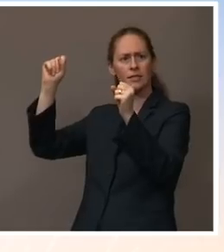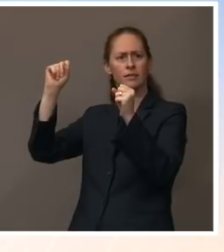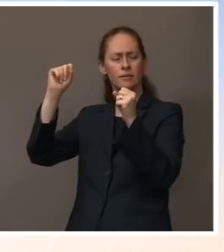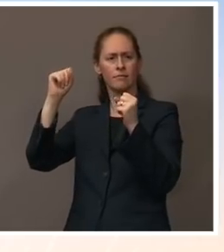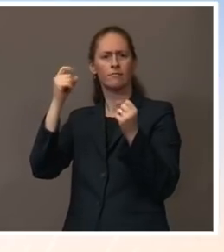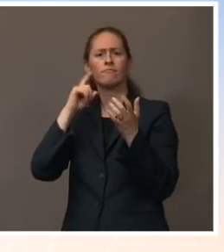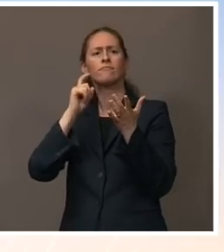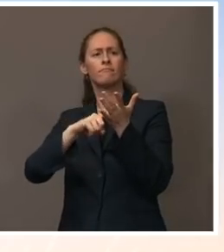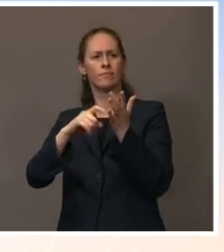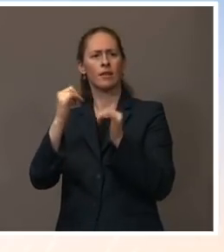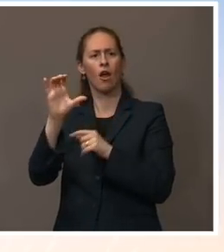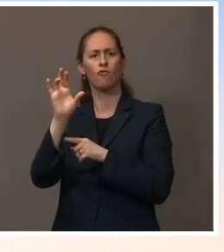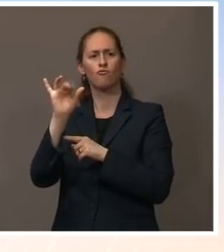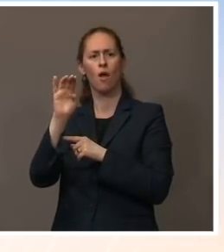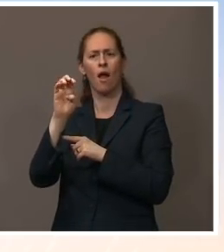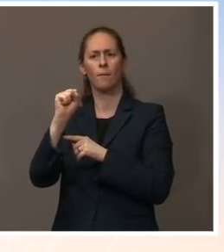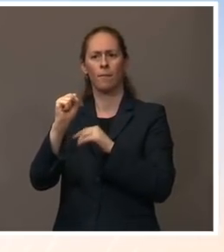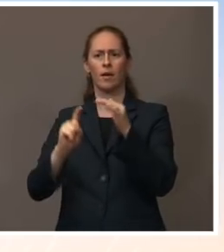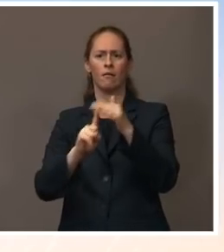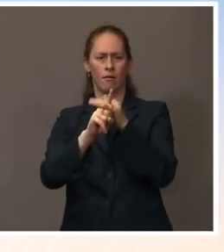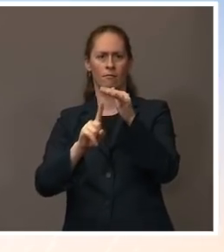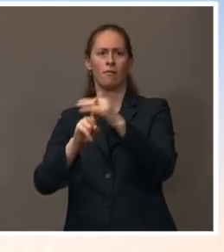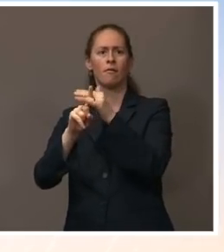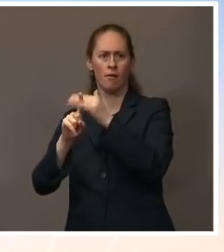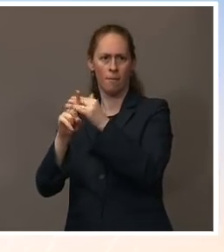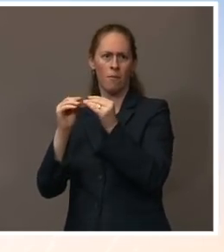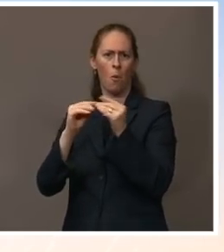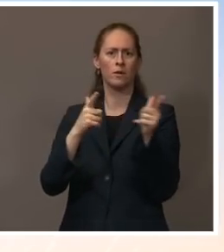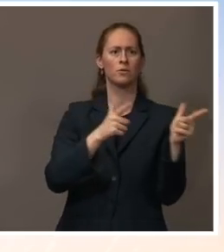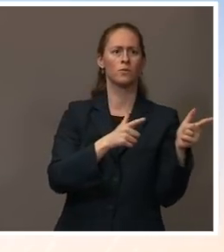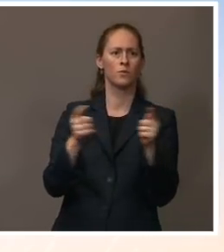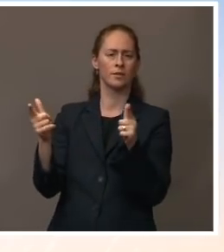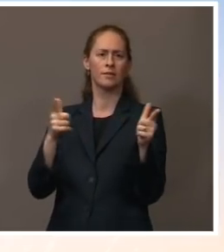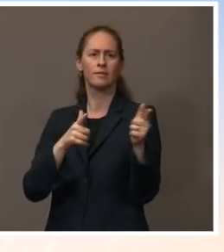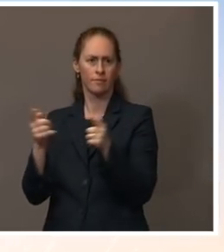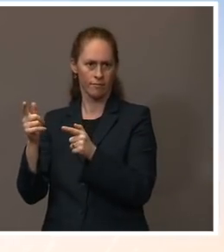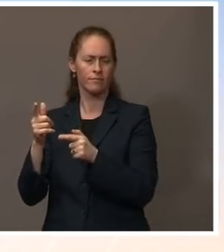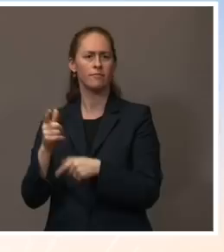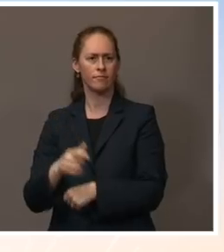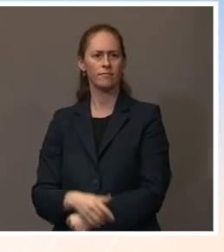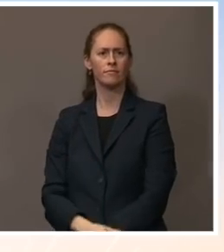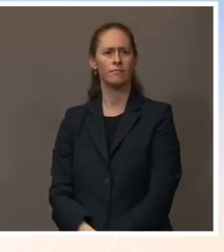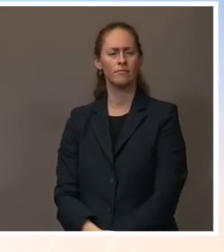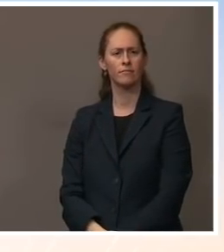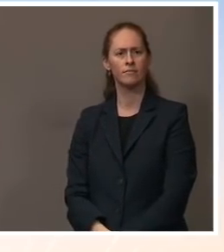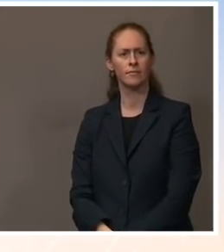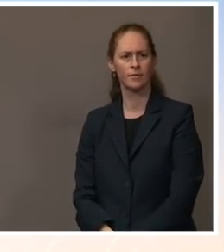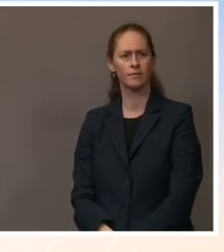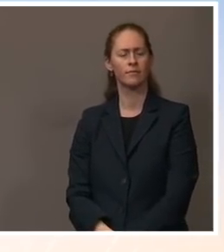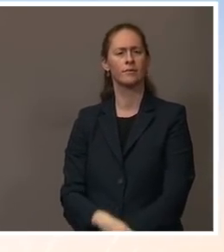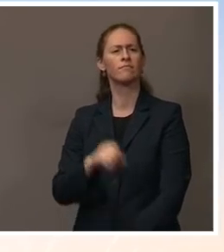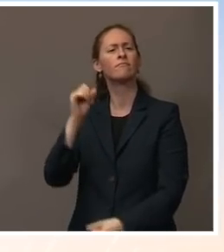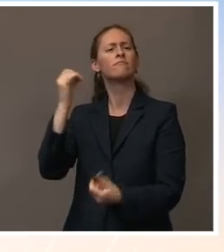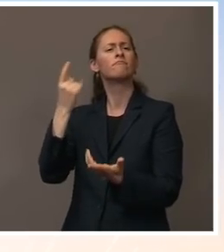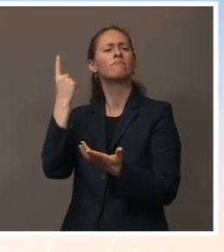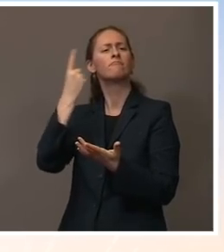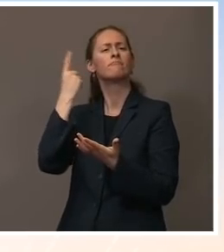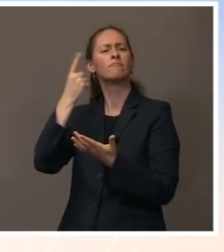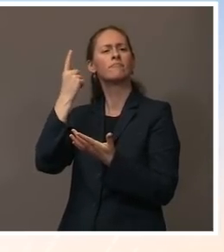but the stats show it's not just gun crimes. So why does the President think there's been a 30 percent increase in car thefts in D.C.,